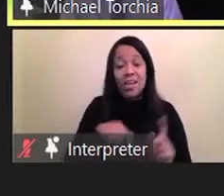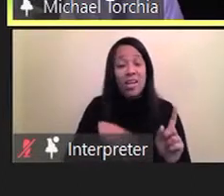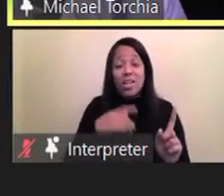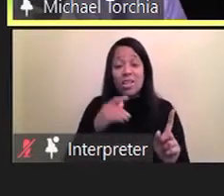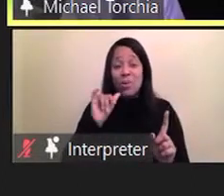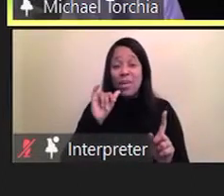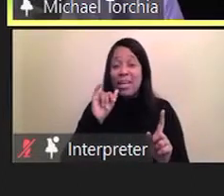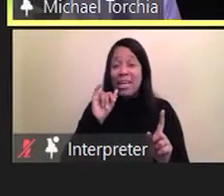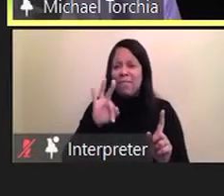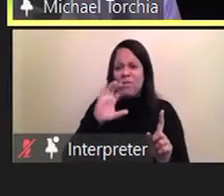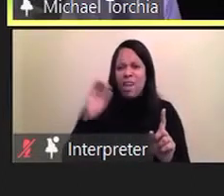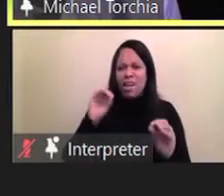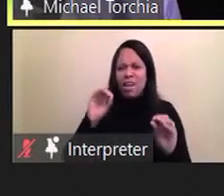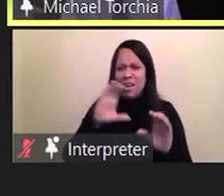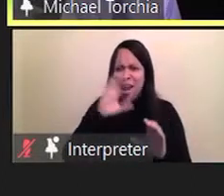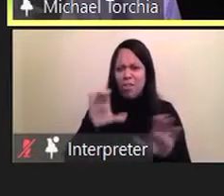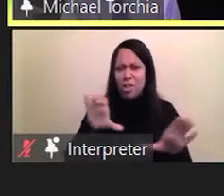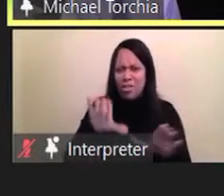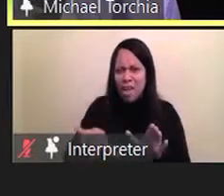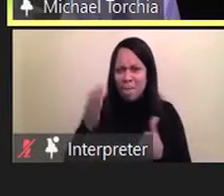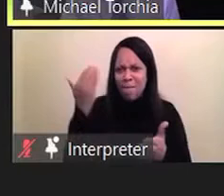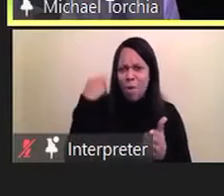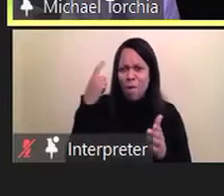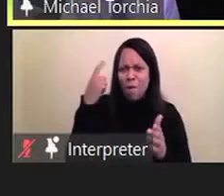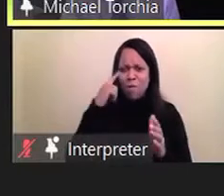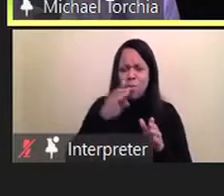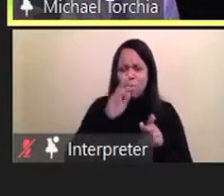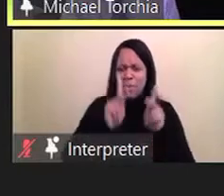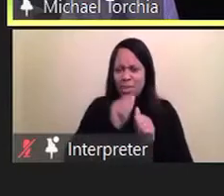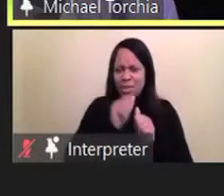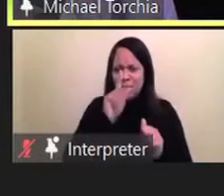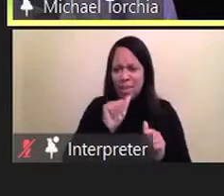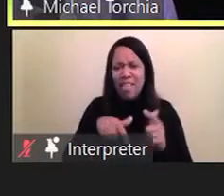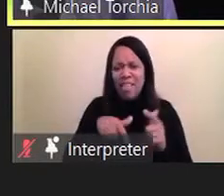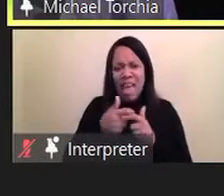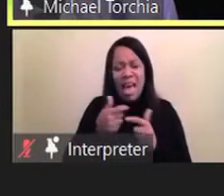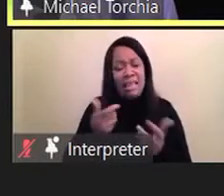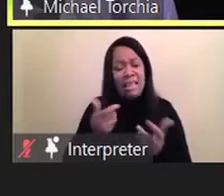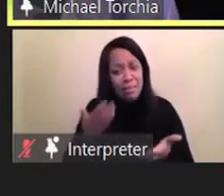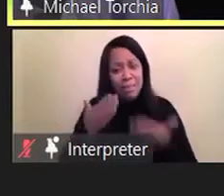that might be a problem. You might have been violating the ADA all that time.